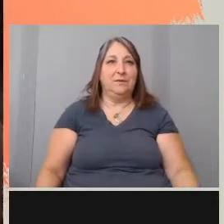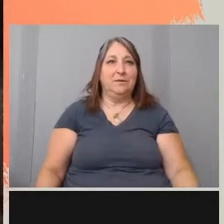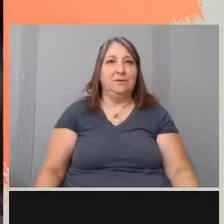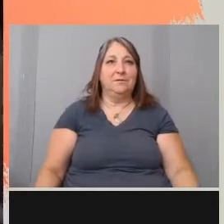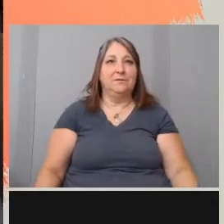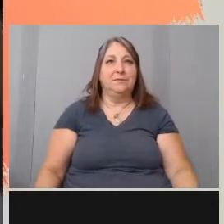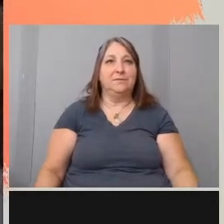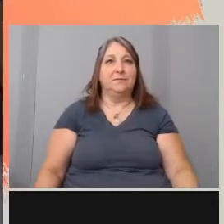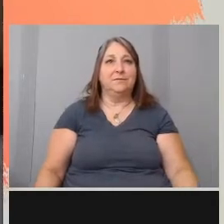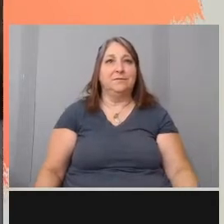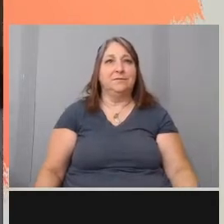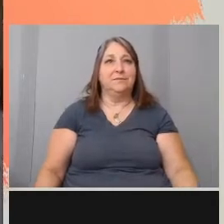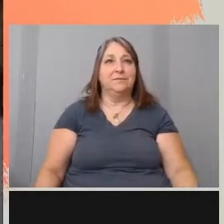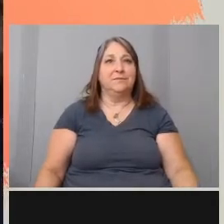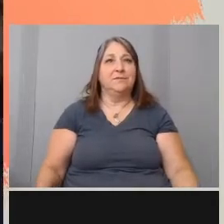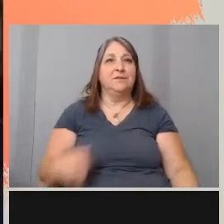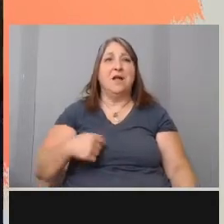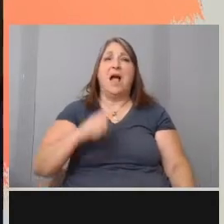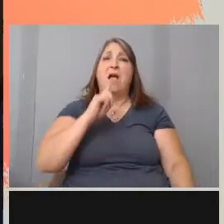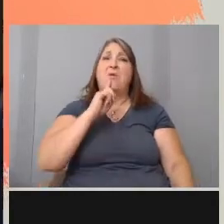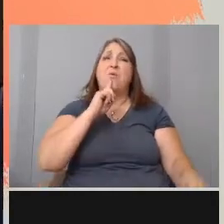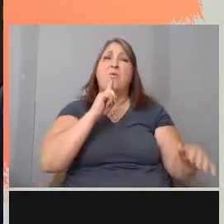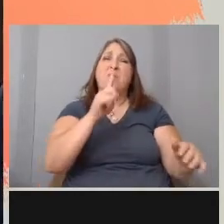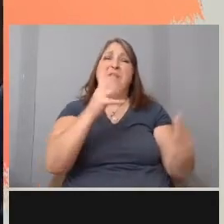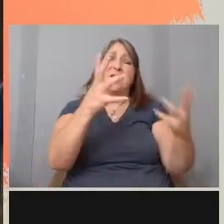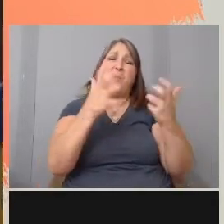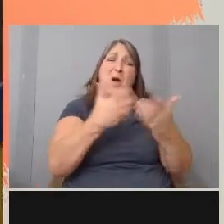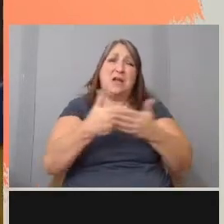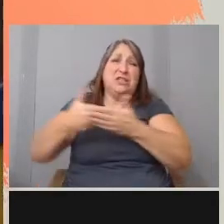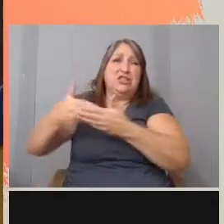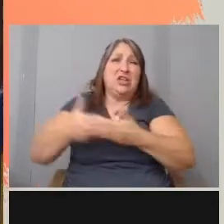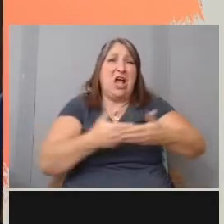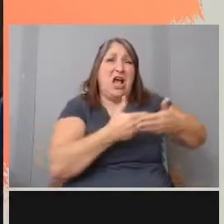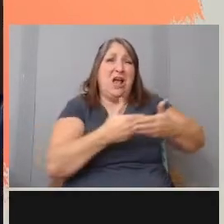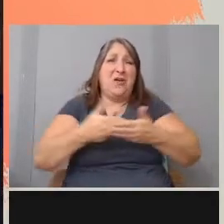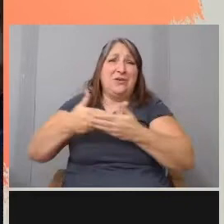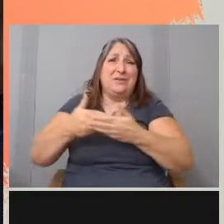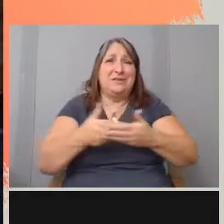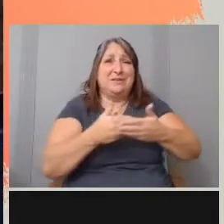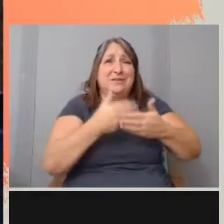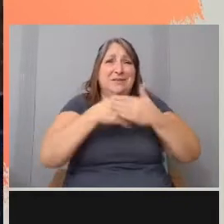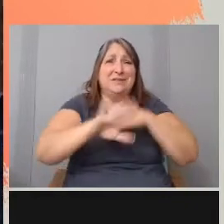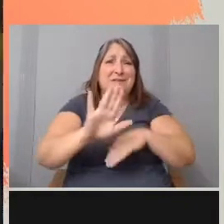I really want a child. I would say that it's probably like the most basic